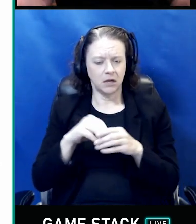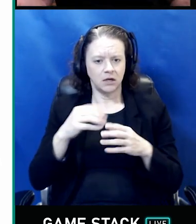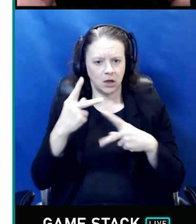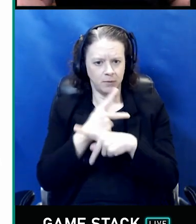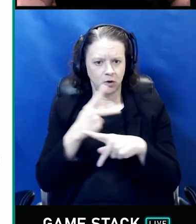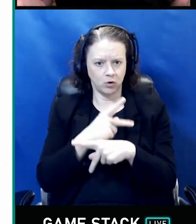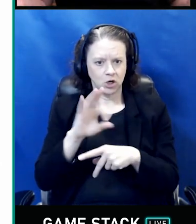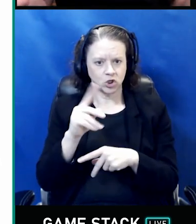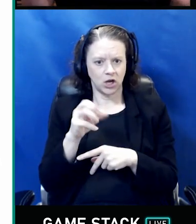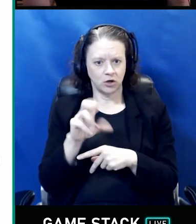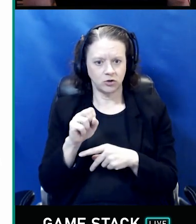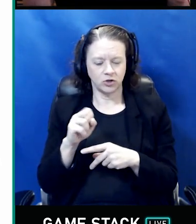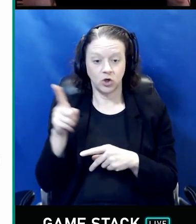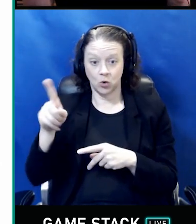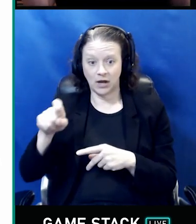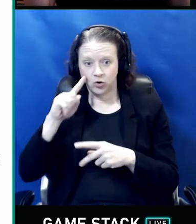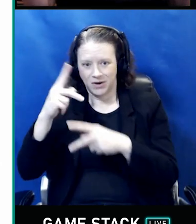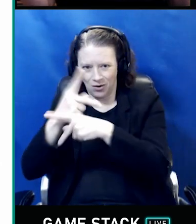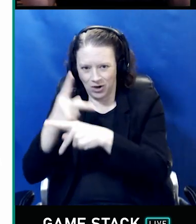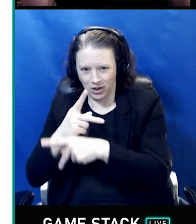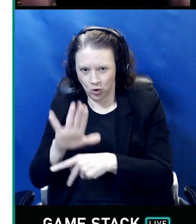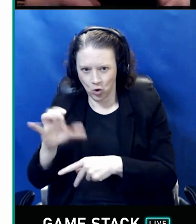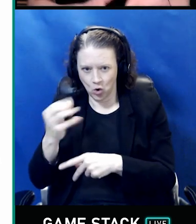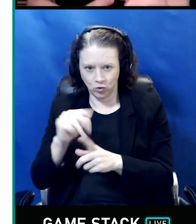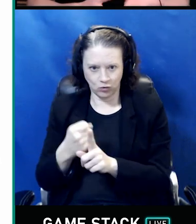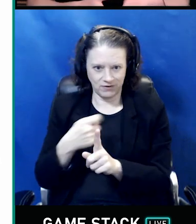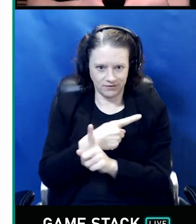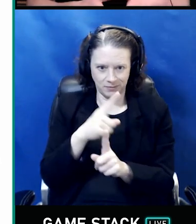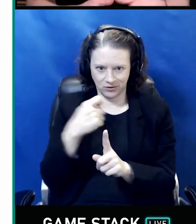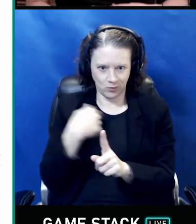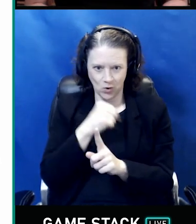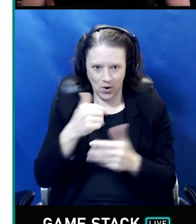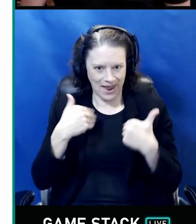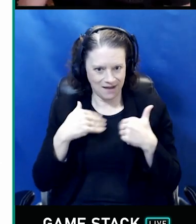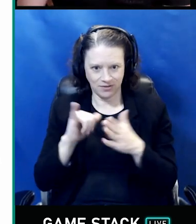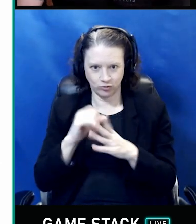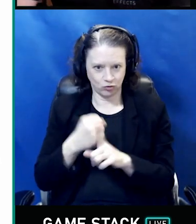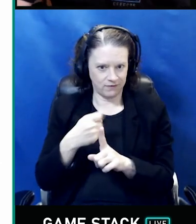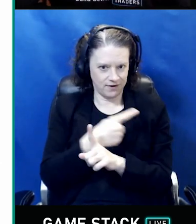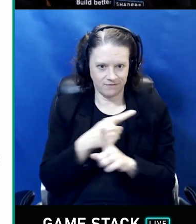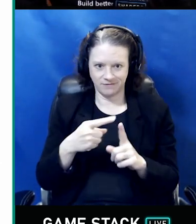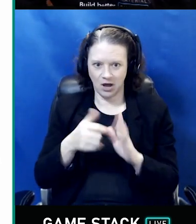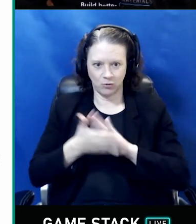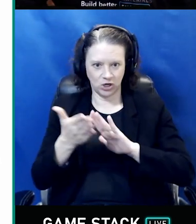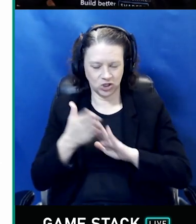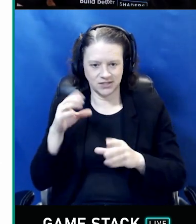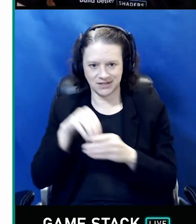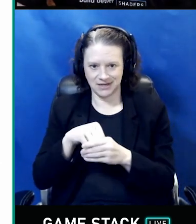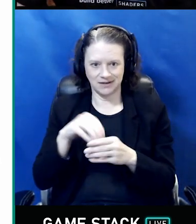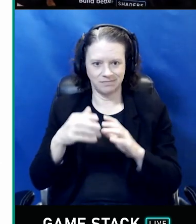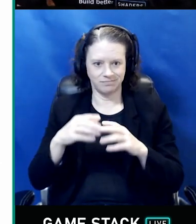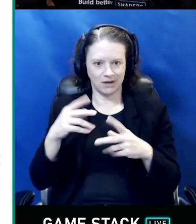derivatives because you don't have these derivative operations in compute shaders. And so what we've done is we've added